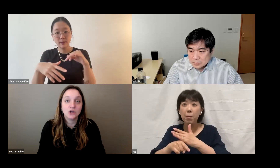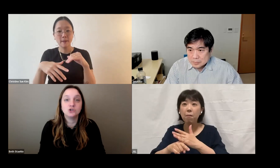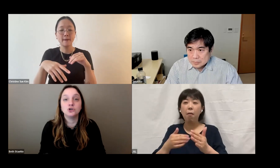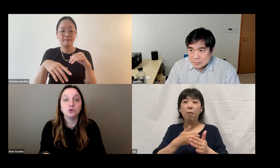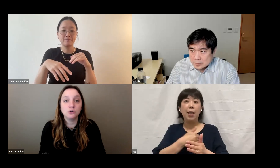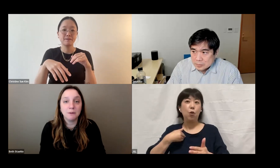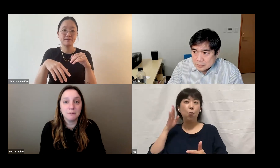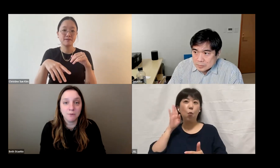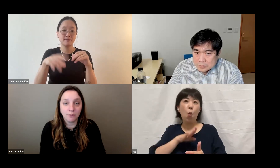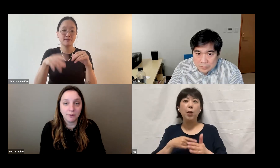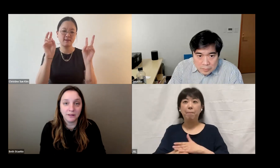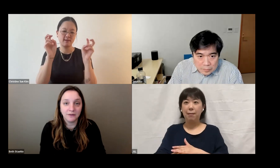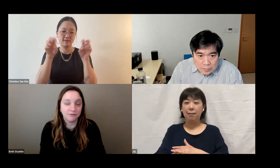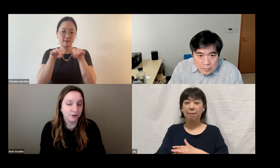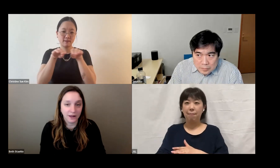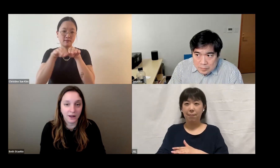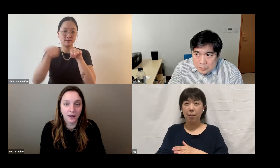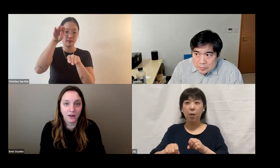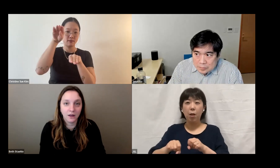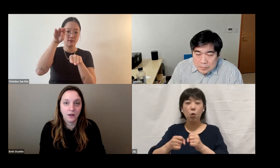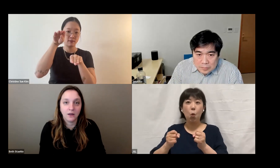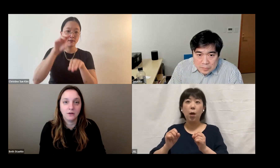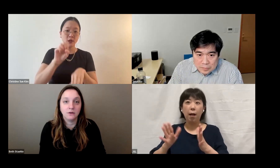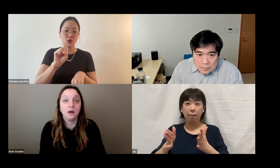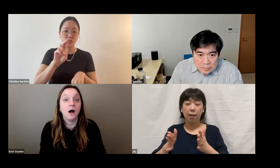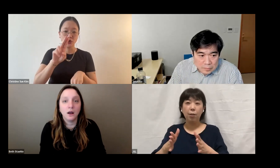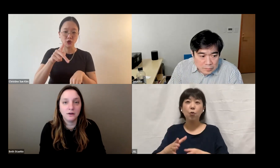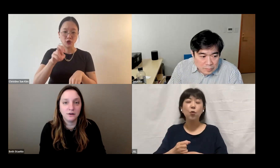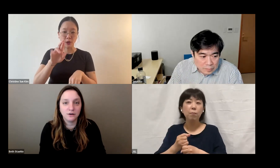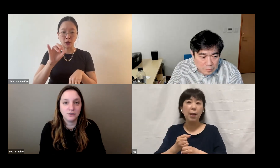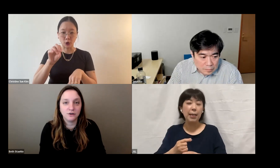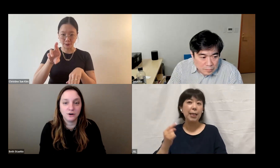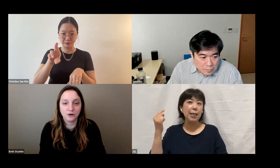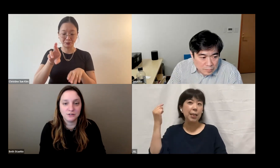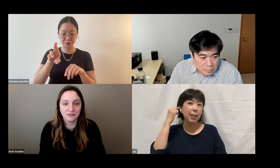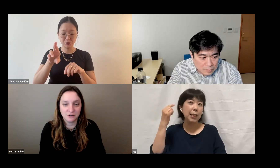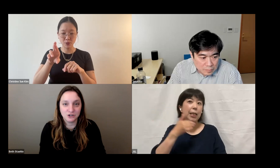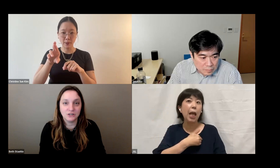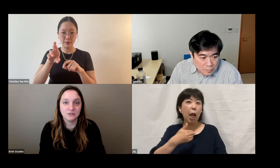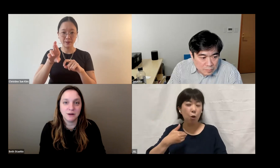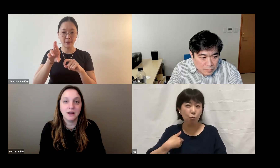to be mobally free non-neurodivergent, right?